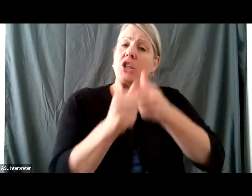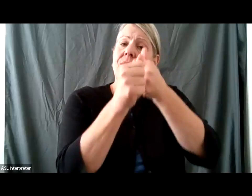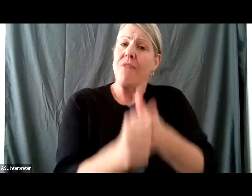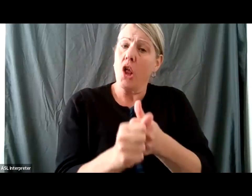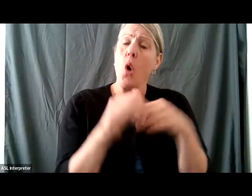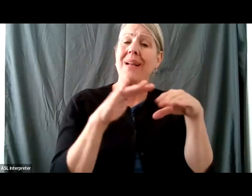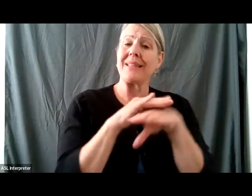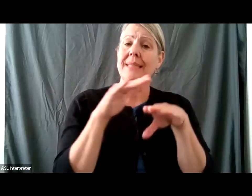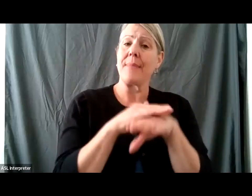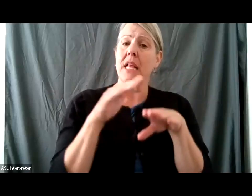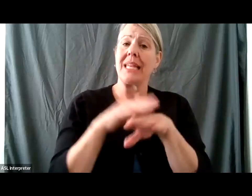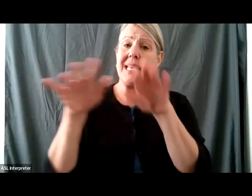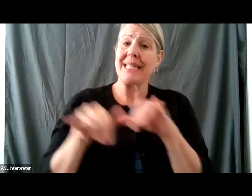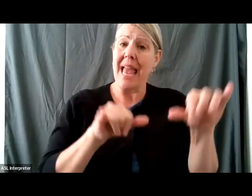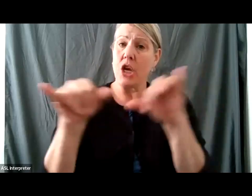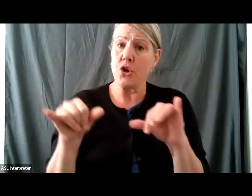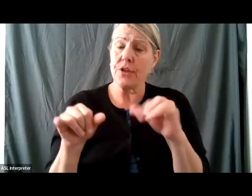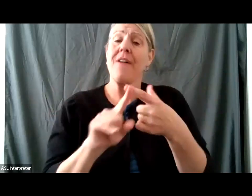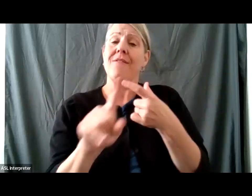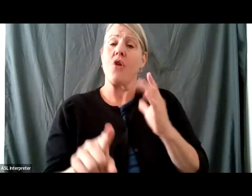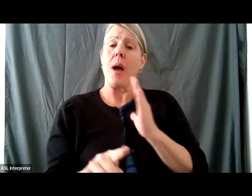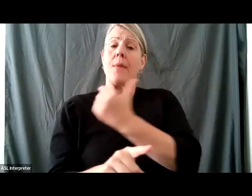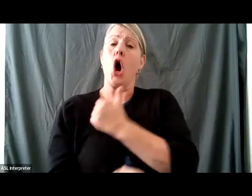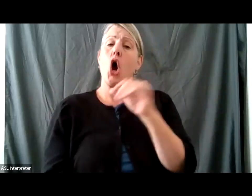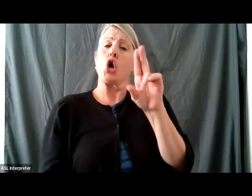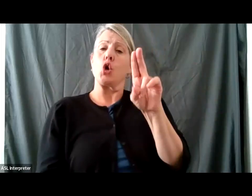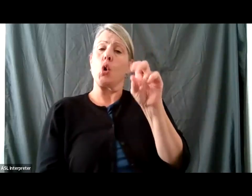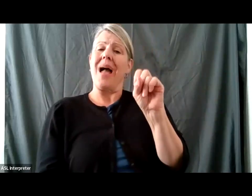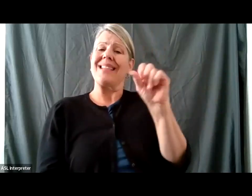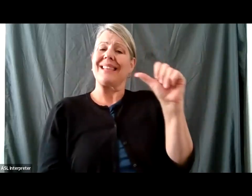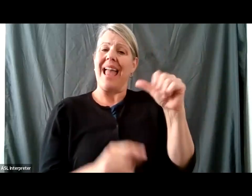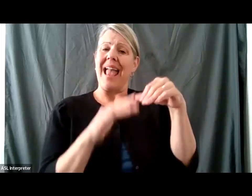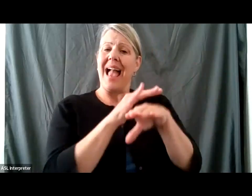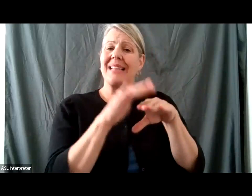were created by the U.S. Access Board for Medical Diagnostic Equipment.